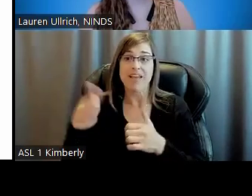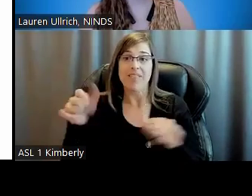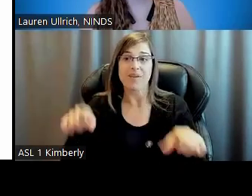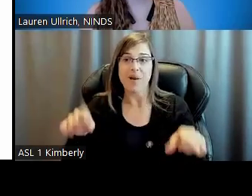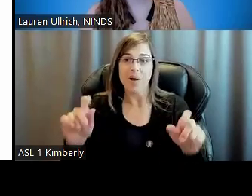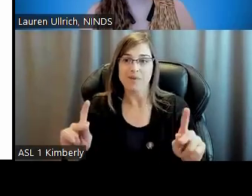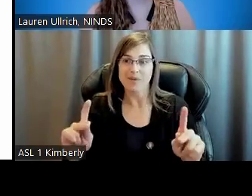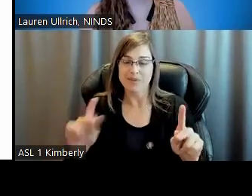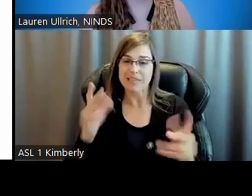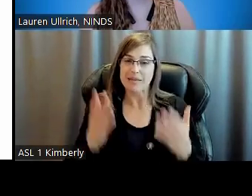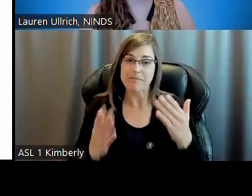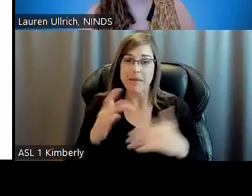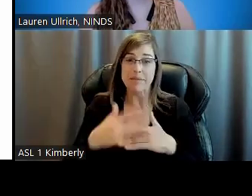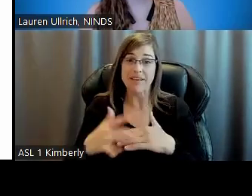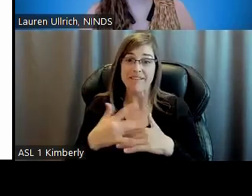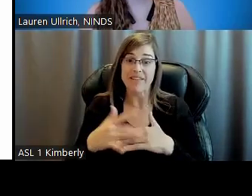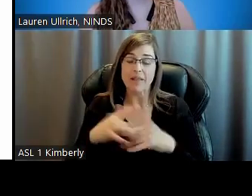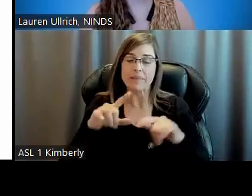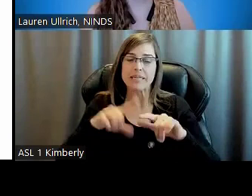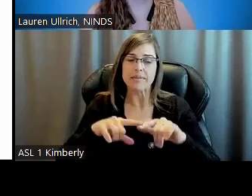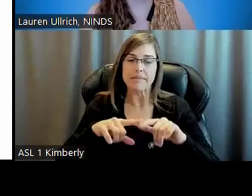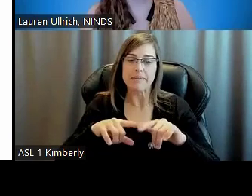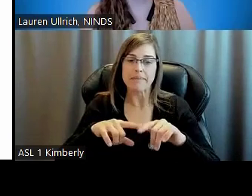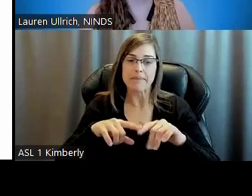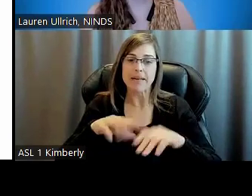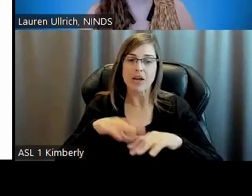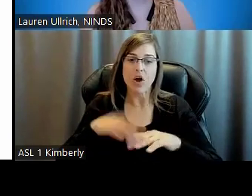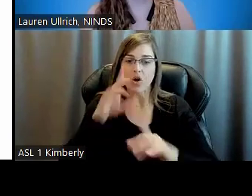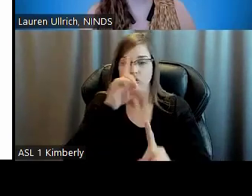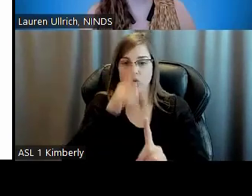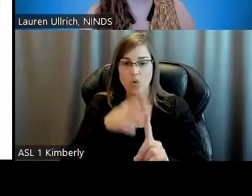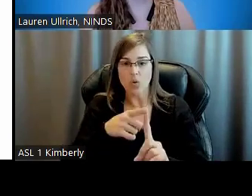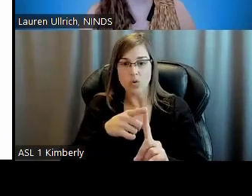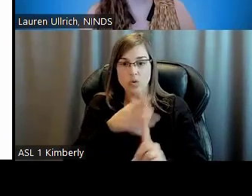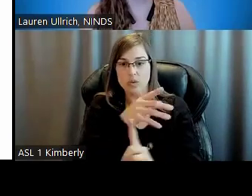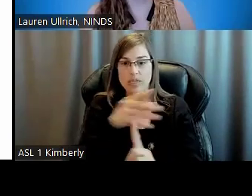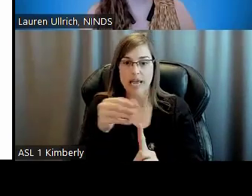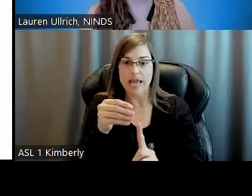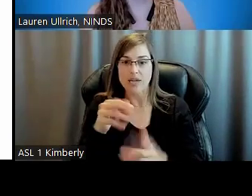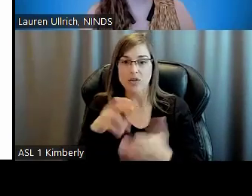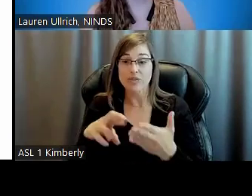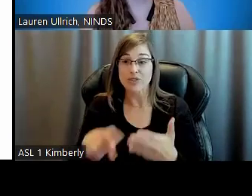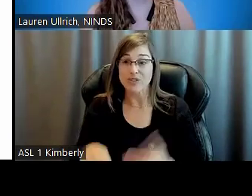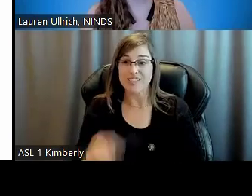that may be available depending on your goals and your research area.